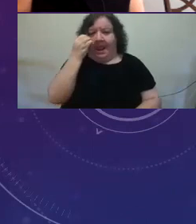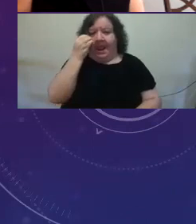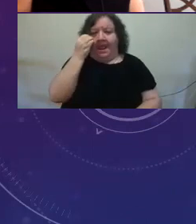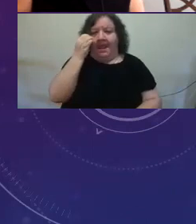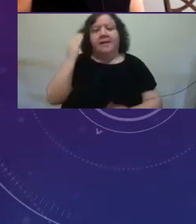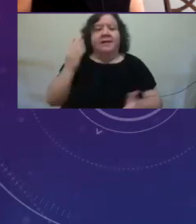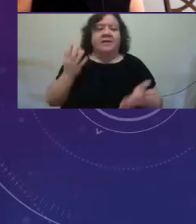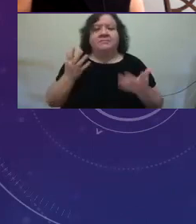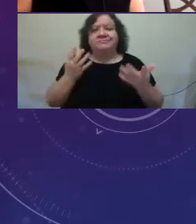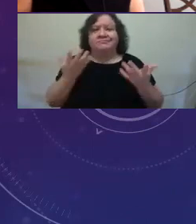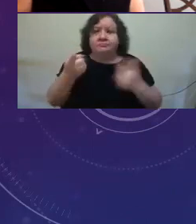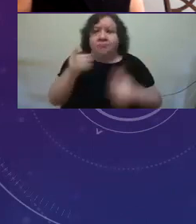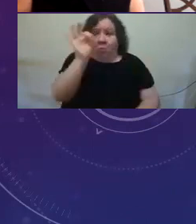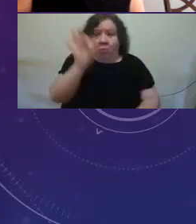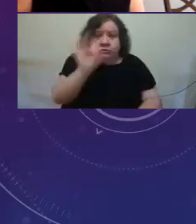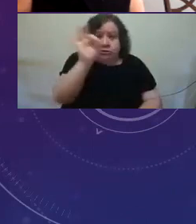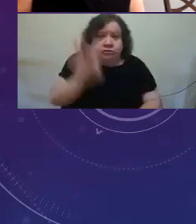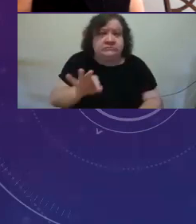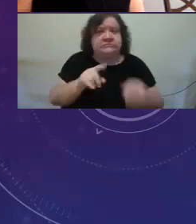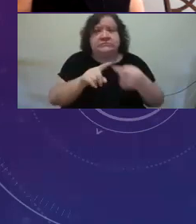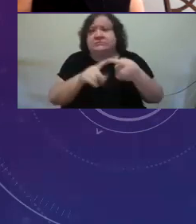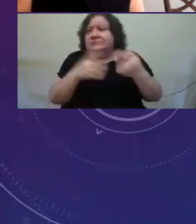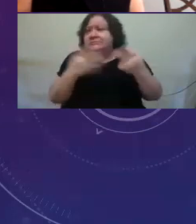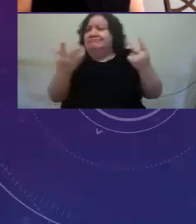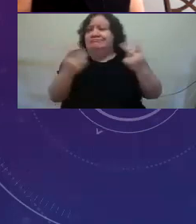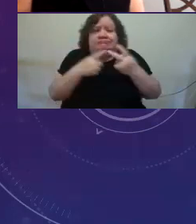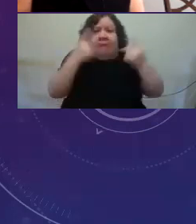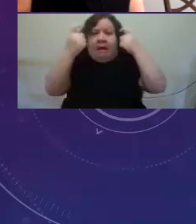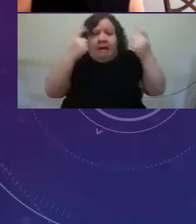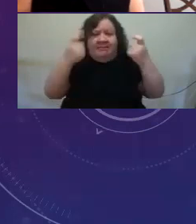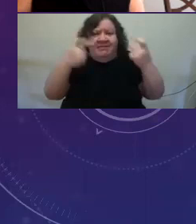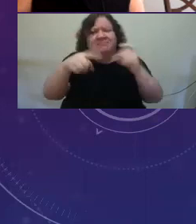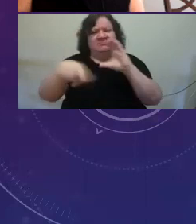address okay Thompson at Disability Rights fund dot